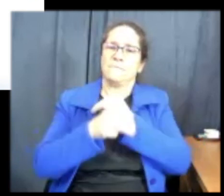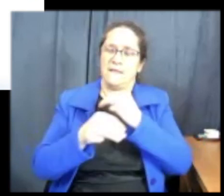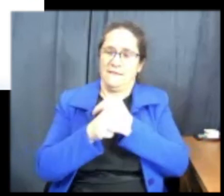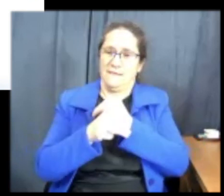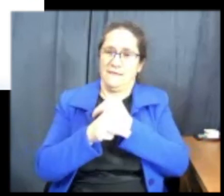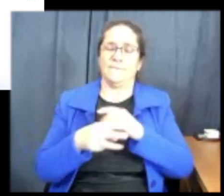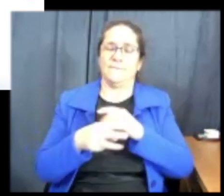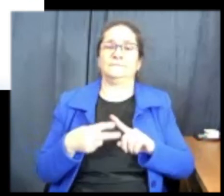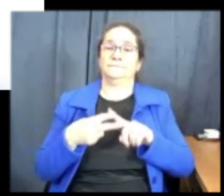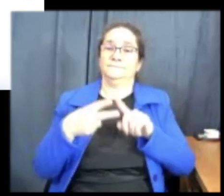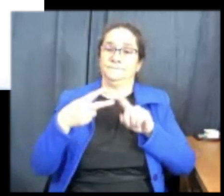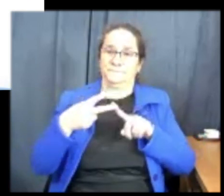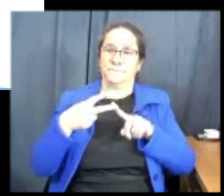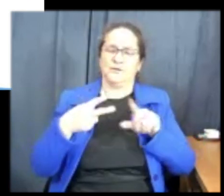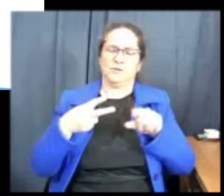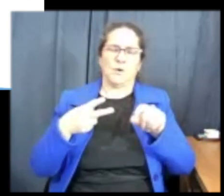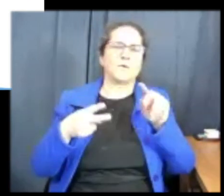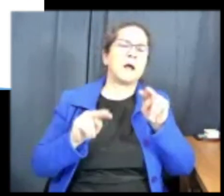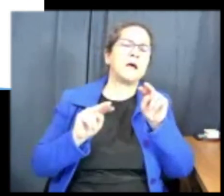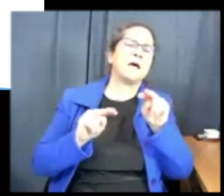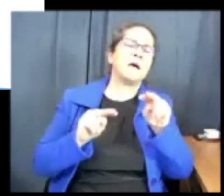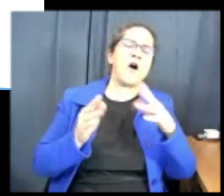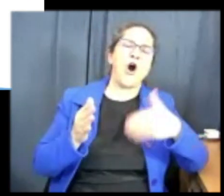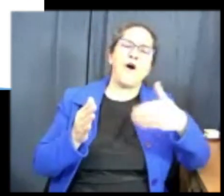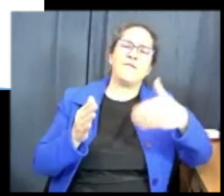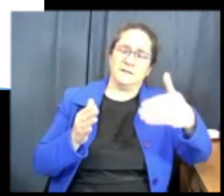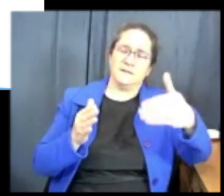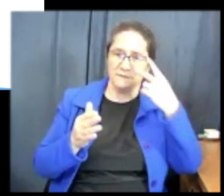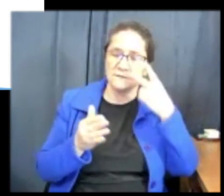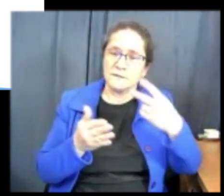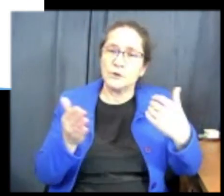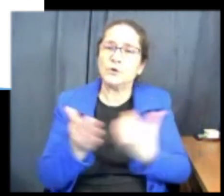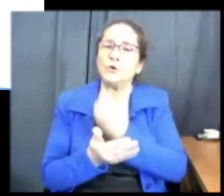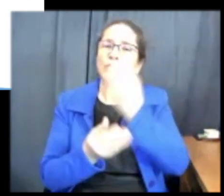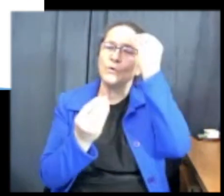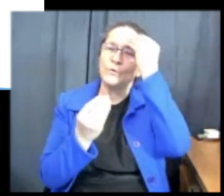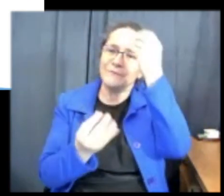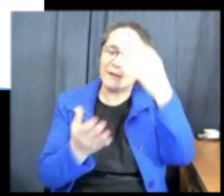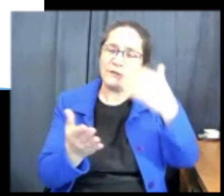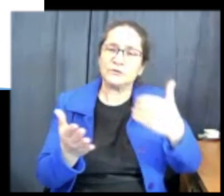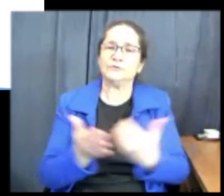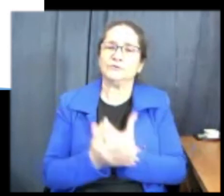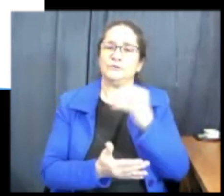Please check back often to gain updates and new data that will be included in the profile year by year.